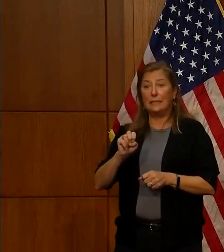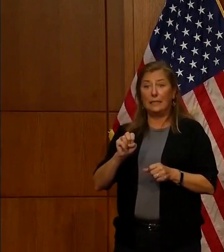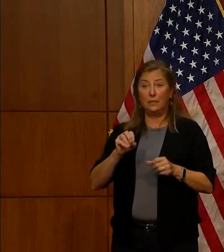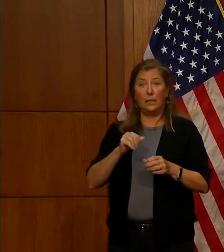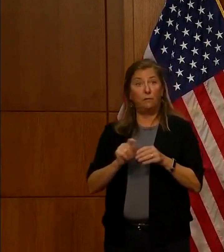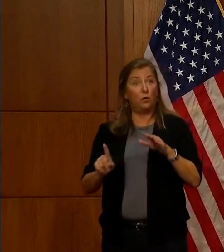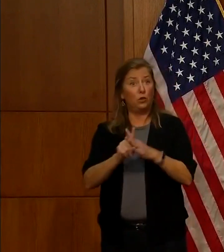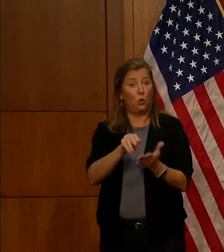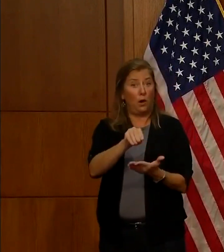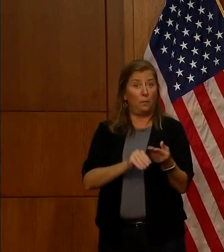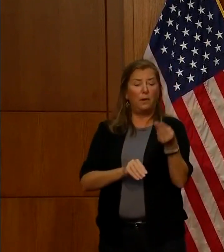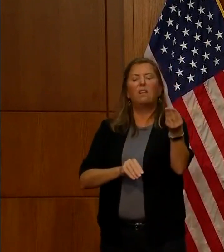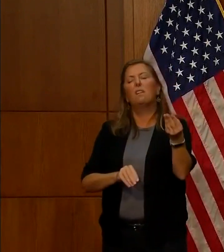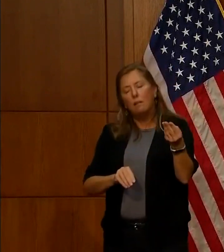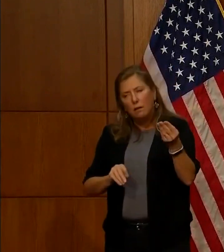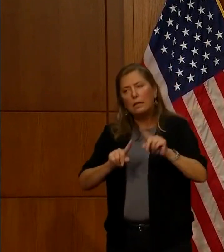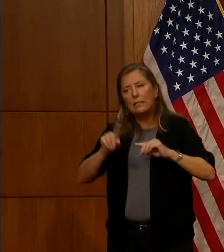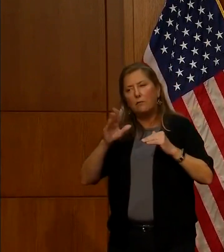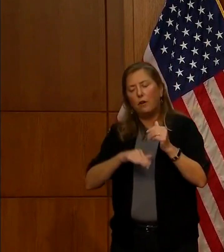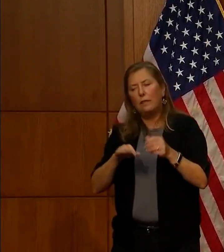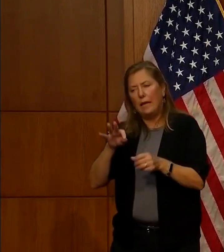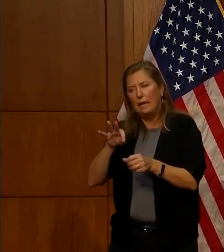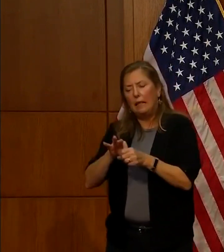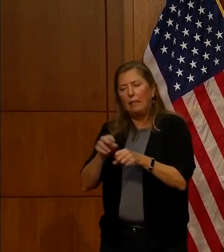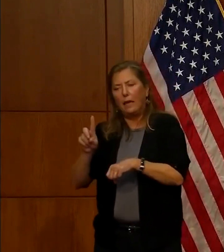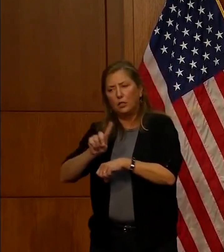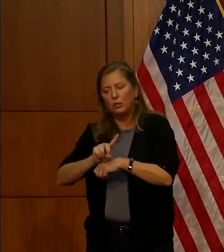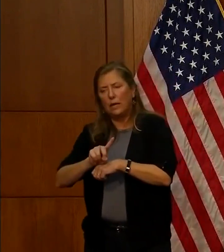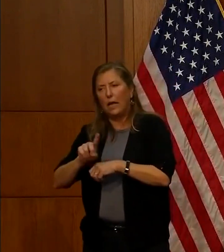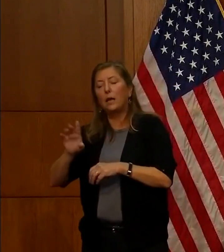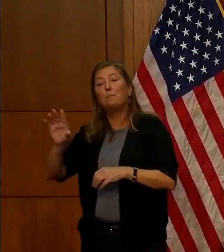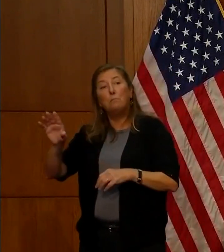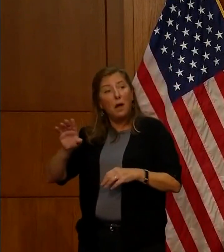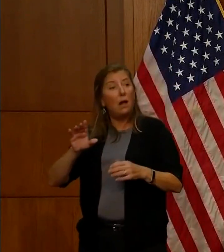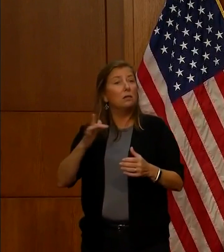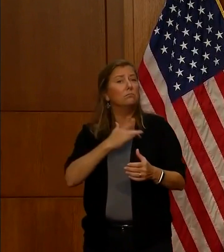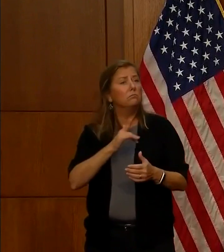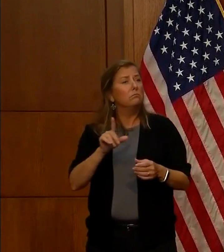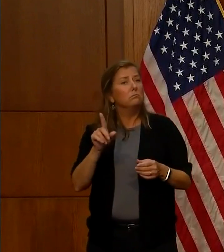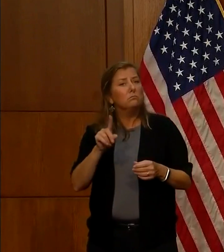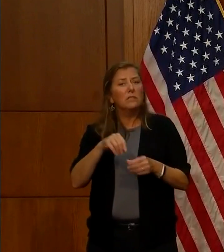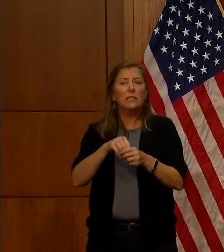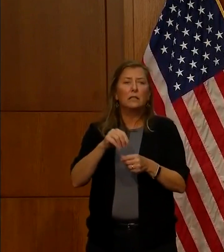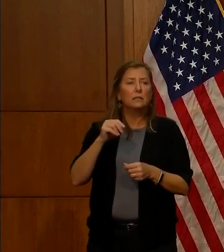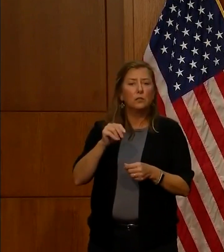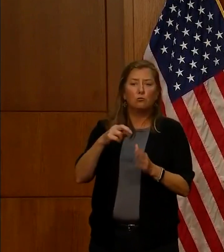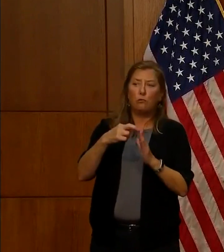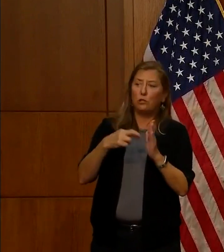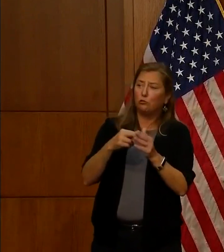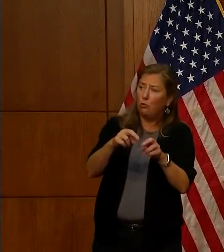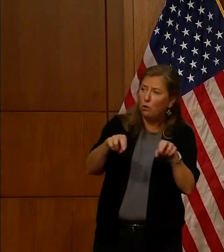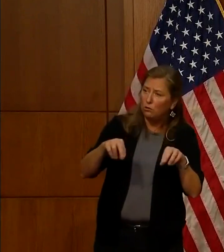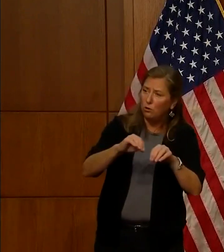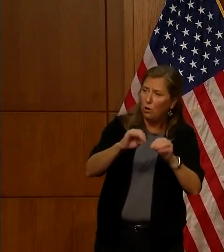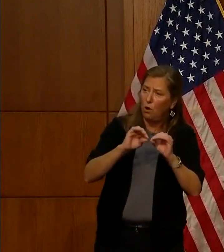YOU CAN VOTE ABSENTEE IN PERSON LOCATIONS AREN'T THE SAME AS ELECTION DAY POLLING PLACES BUT